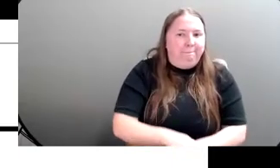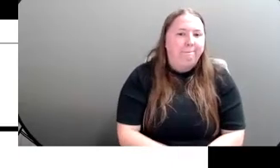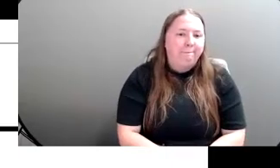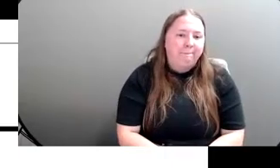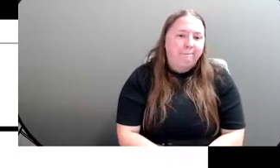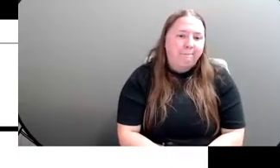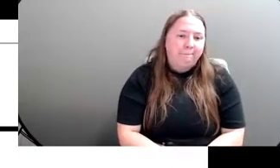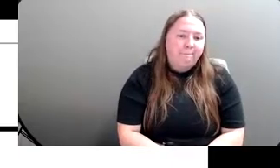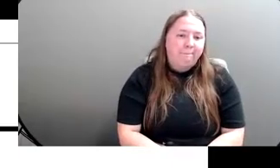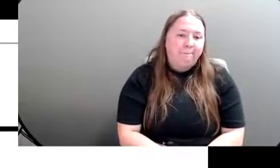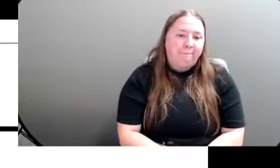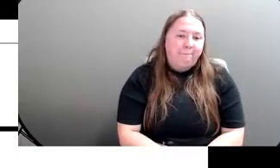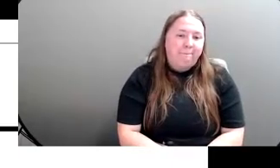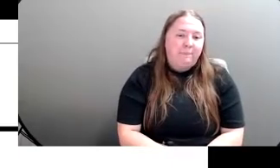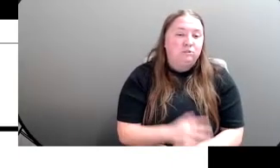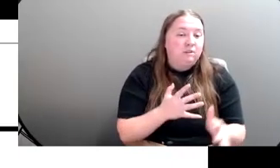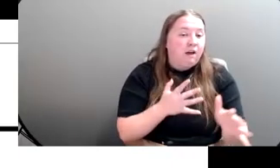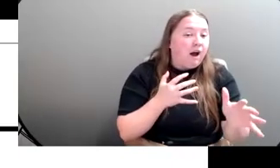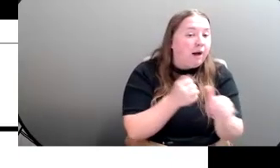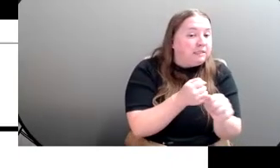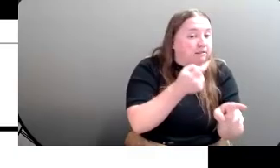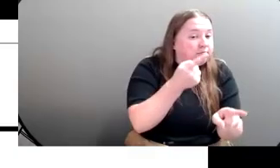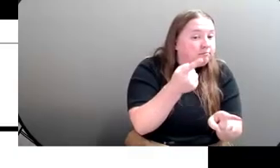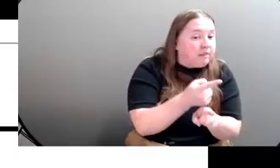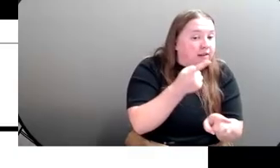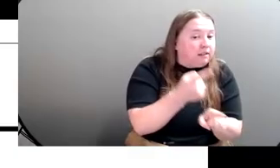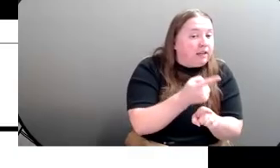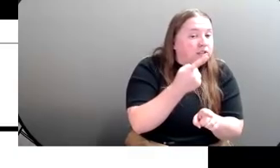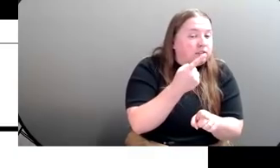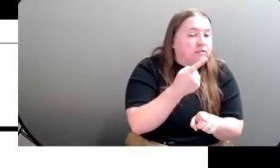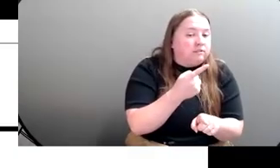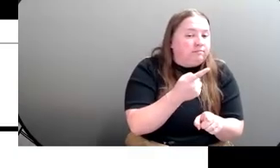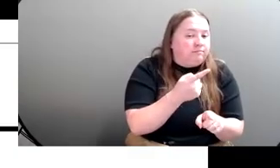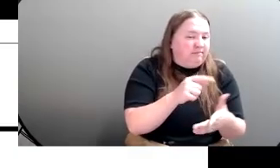in the updated regulations, substantive interactions was defined,